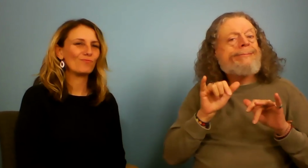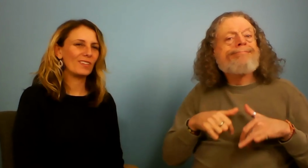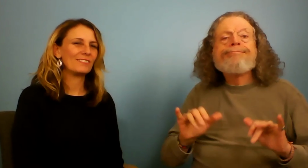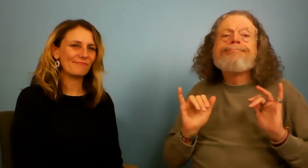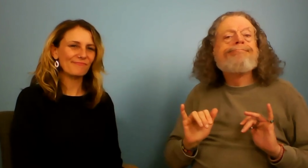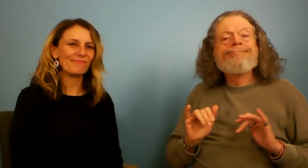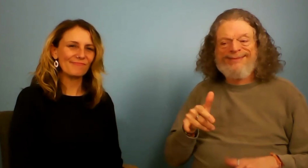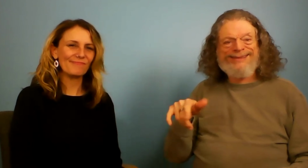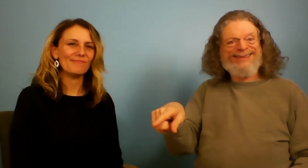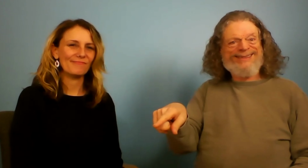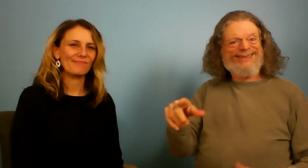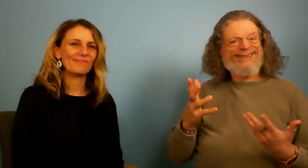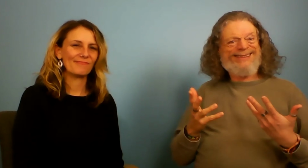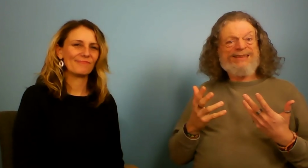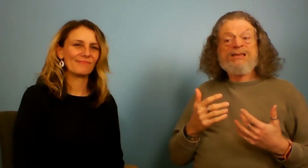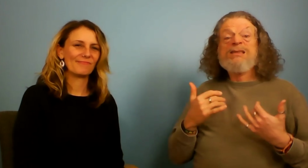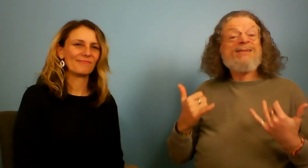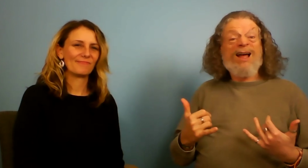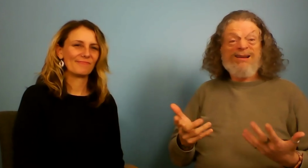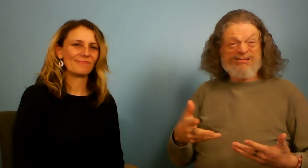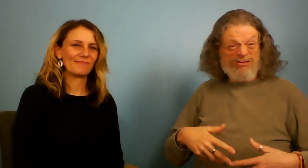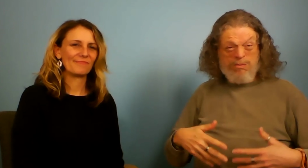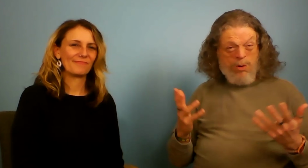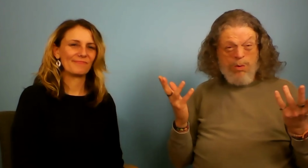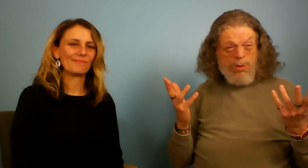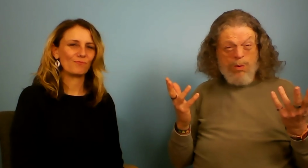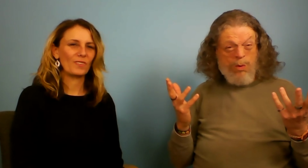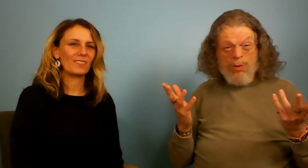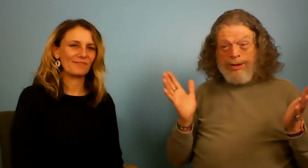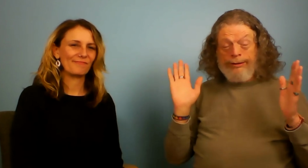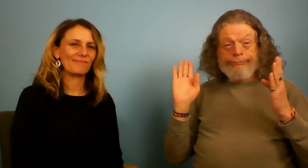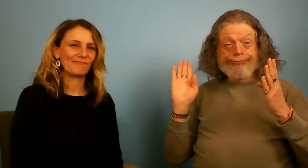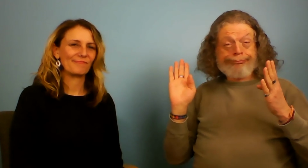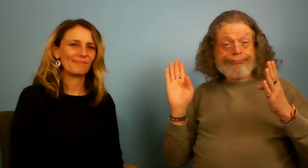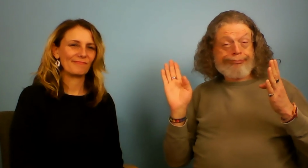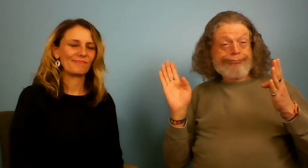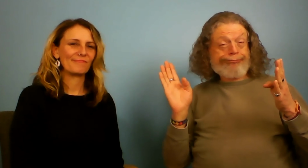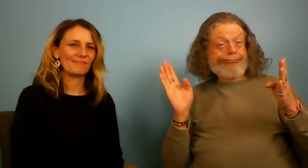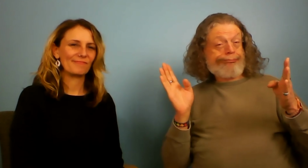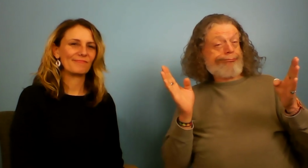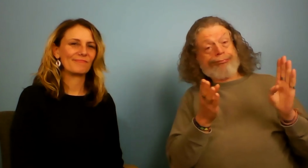So, some people keep those but no they don't really use those much anymore and now we use